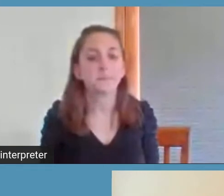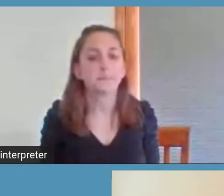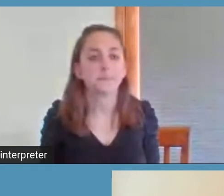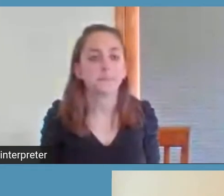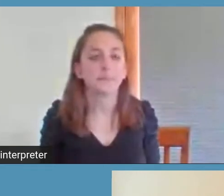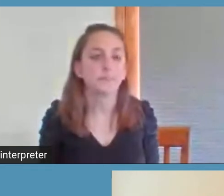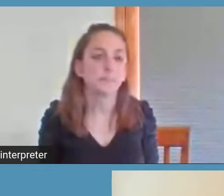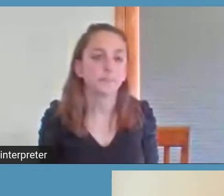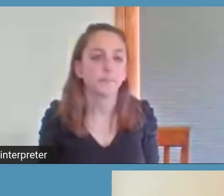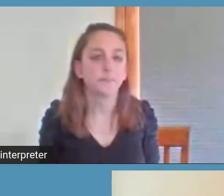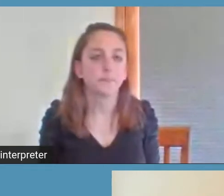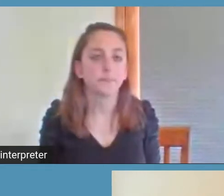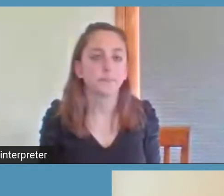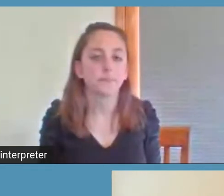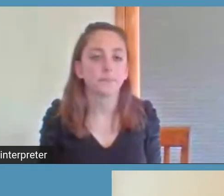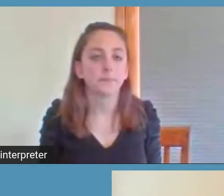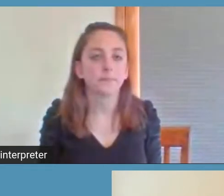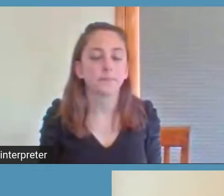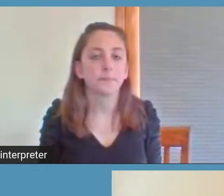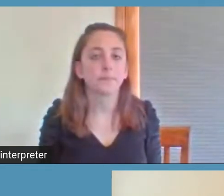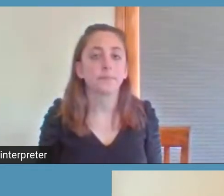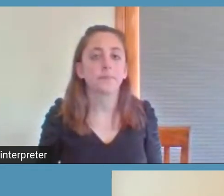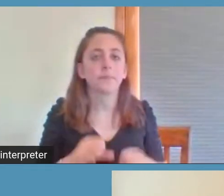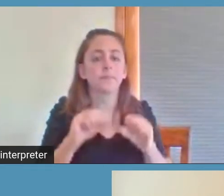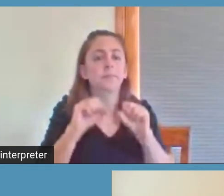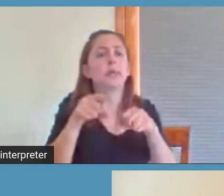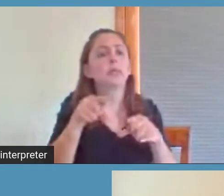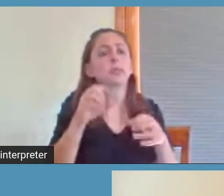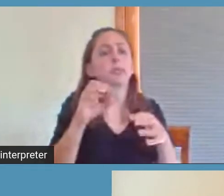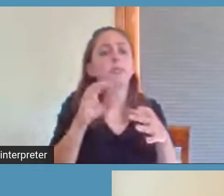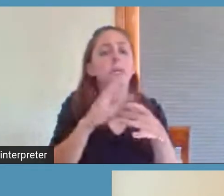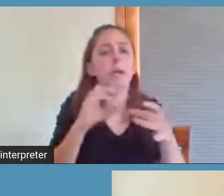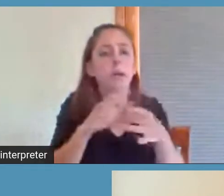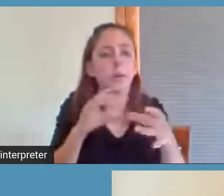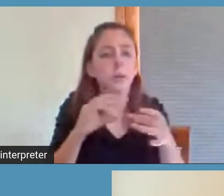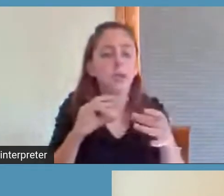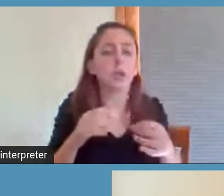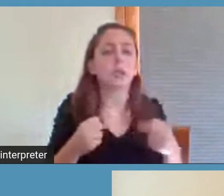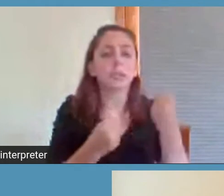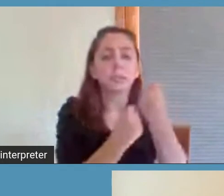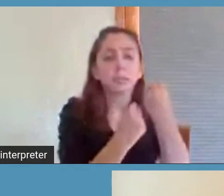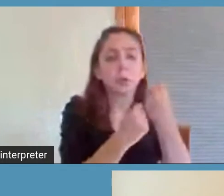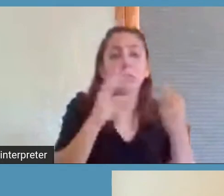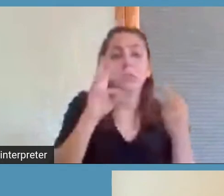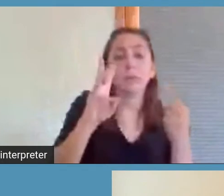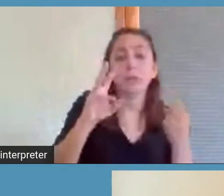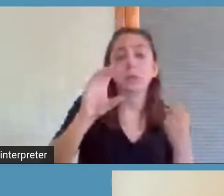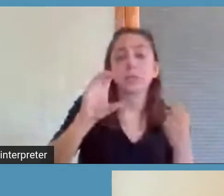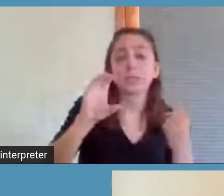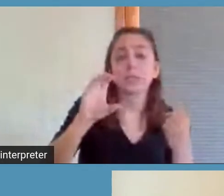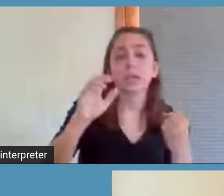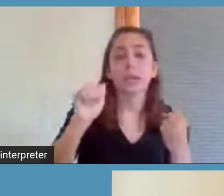okay can you please comment on the support of uh wcag or ada guidelines by each of these software